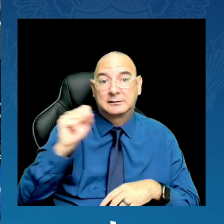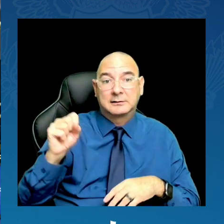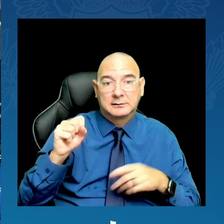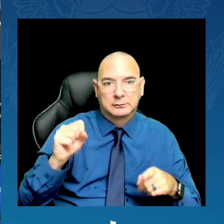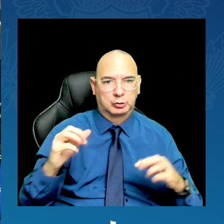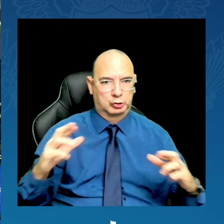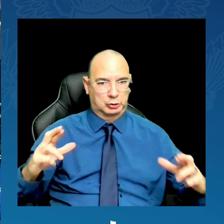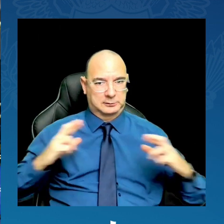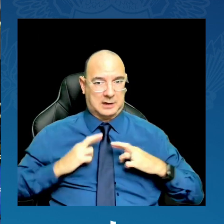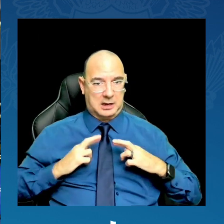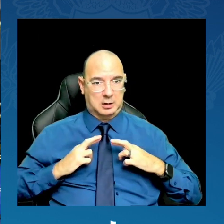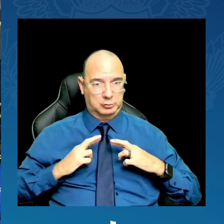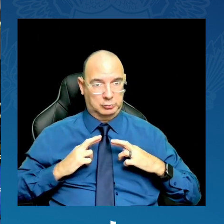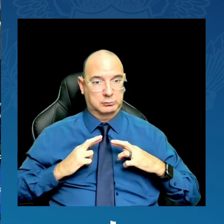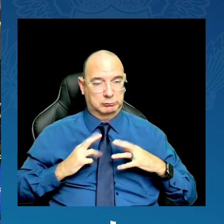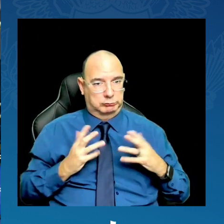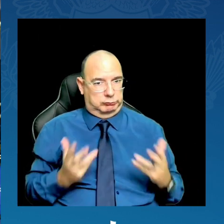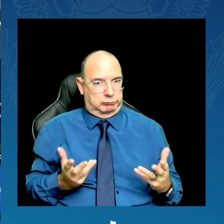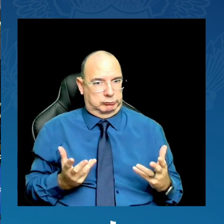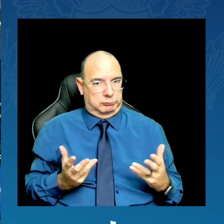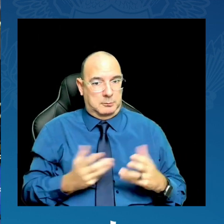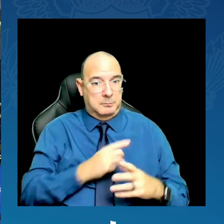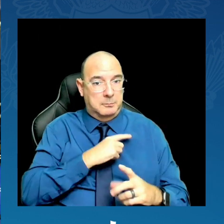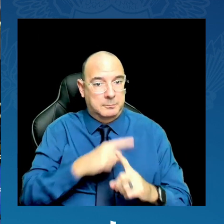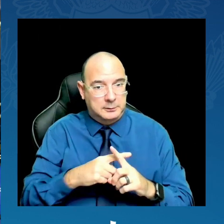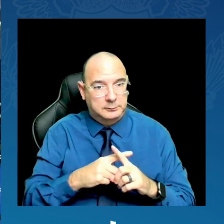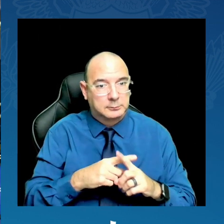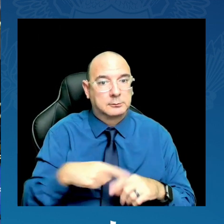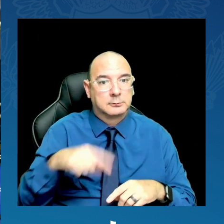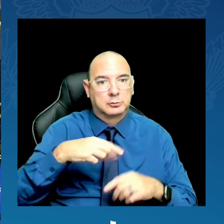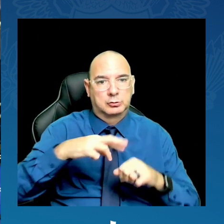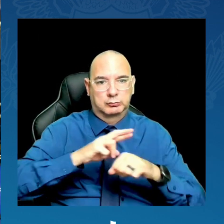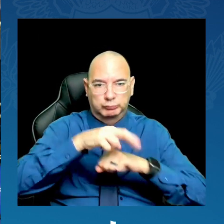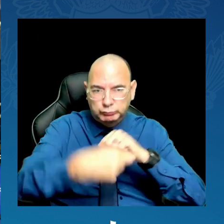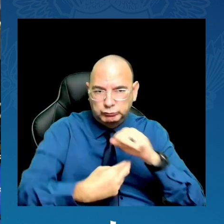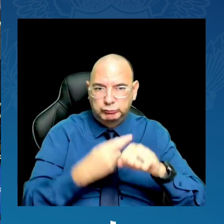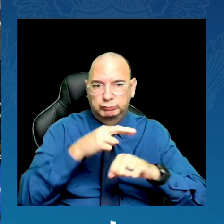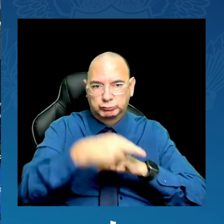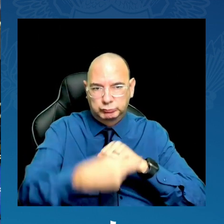will build on the legacy of the SS to support microgravity research and development.